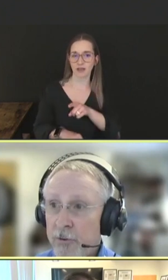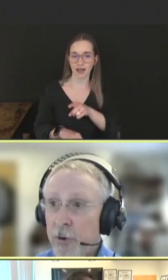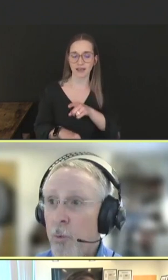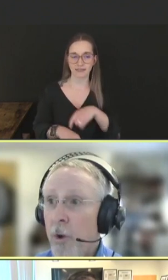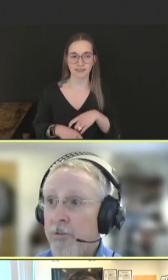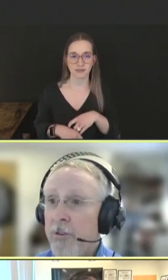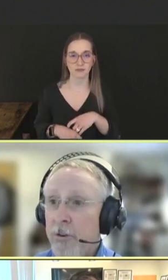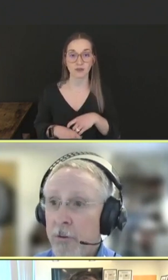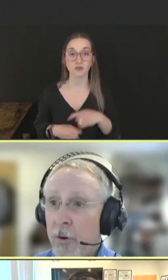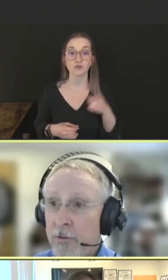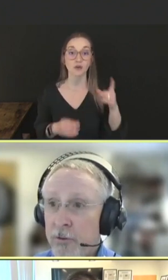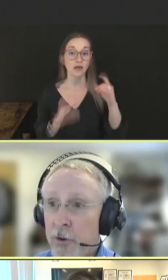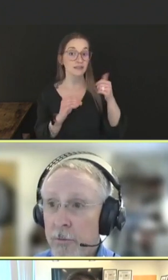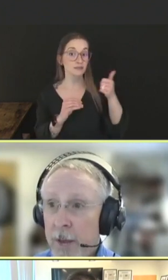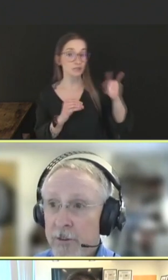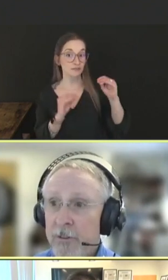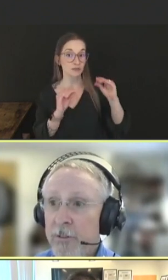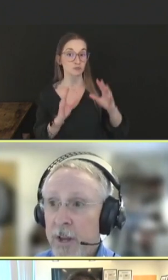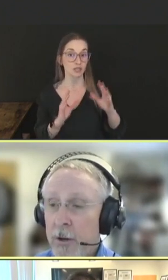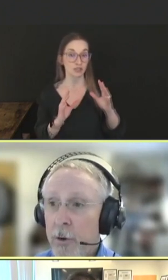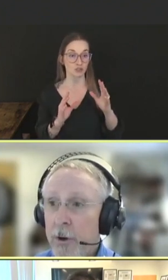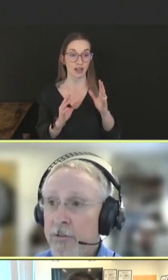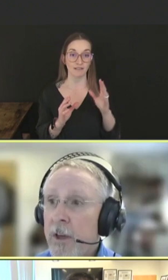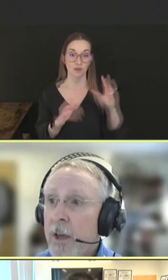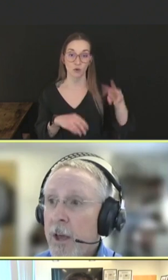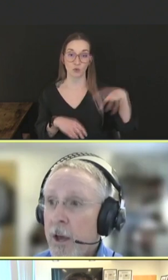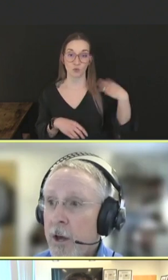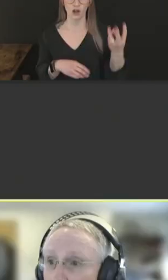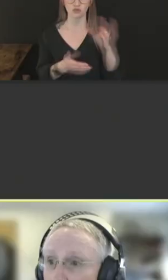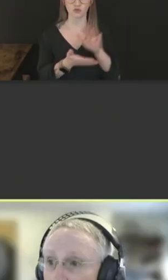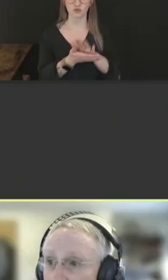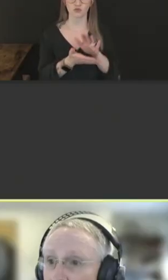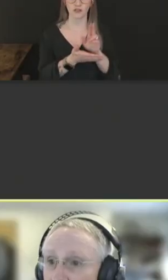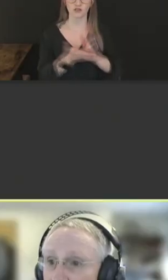professor at the Washington University School of Medicine Saint Louis, and co-director for